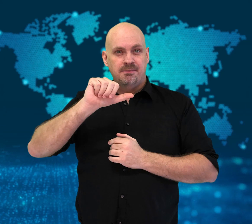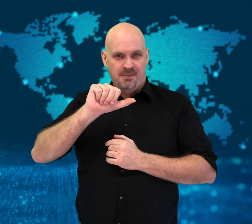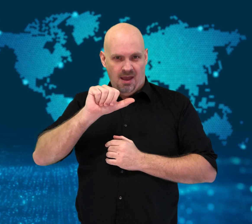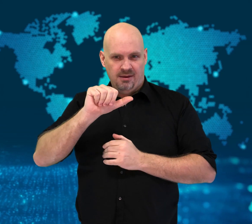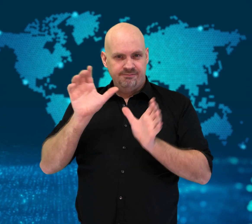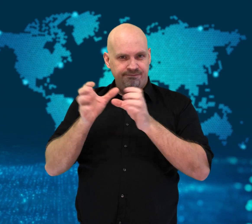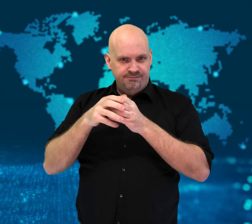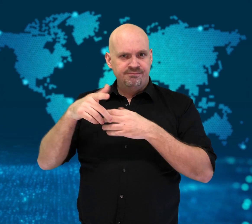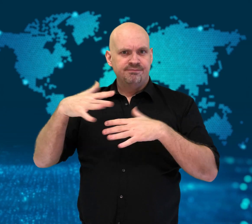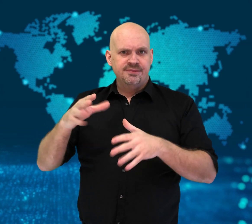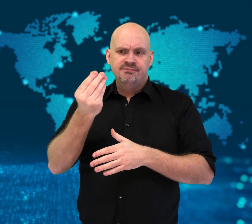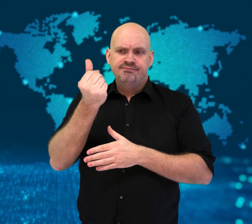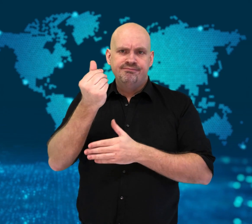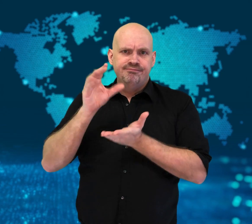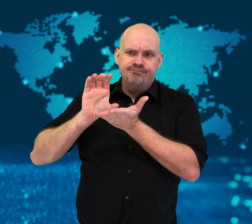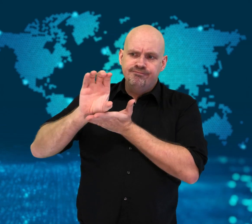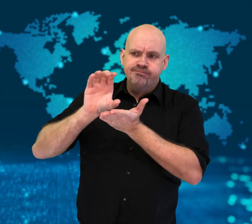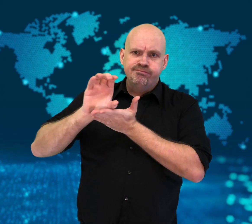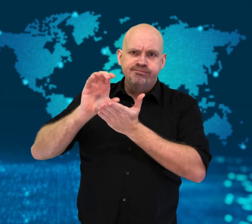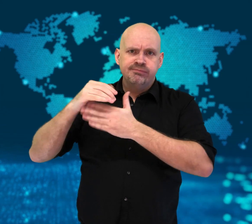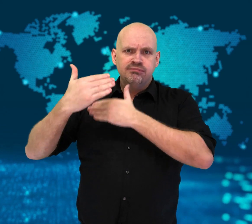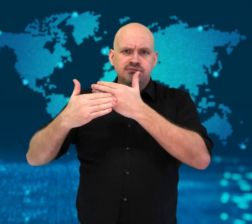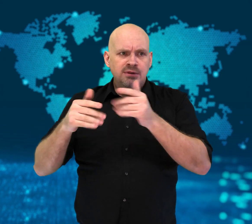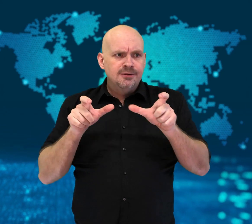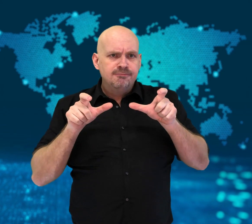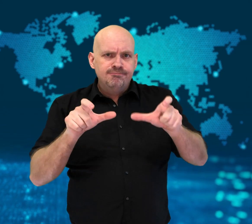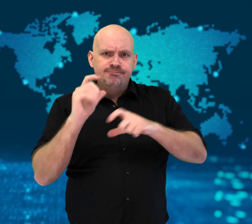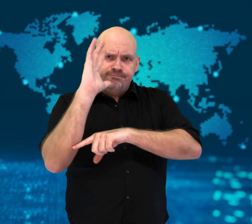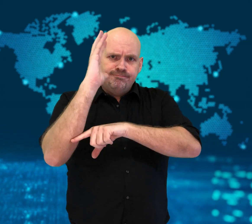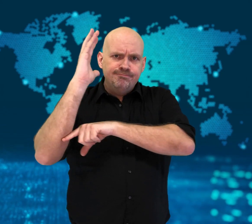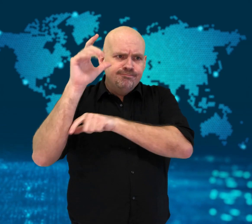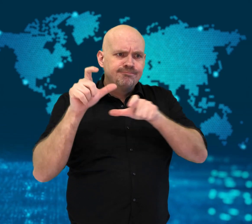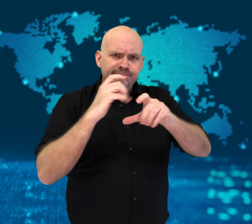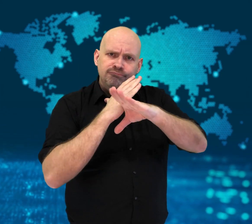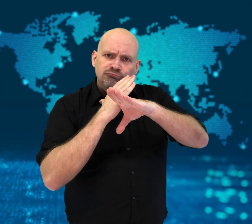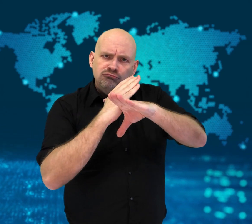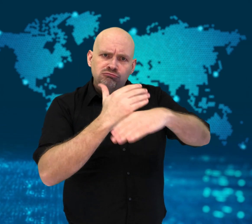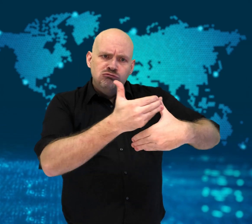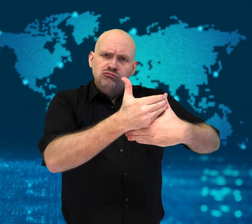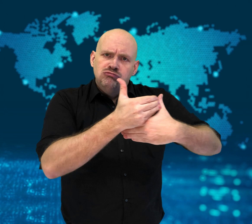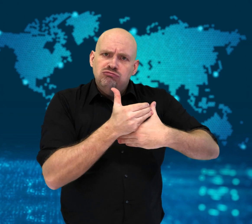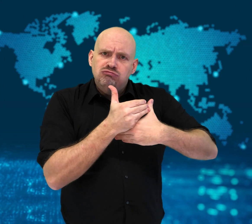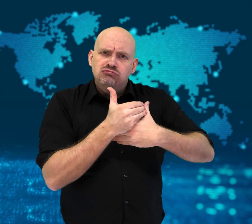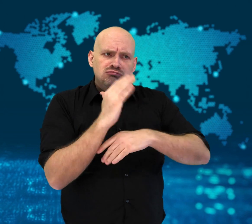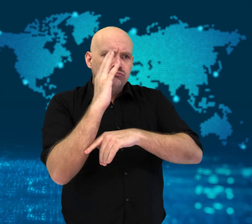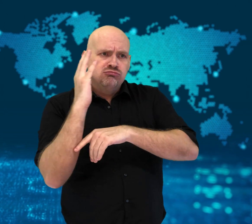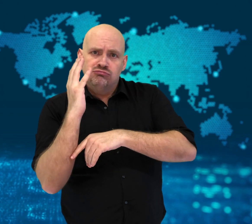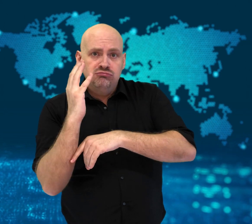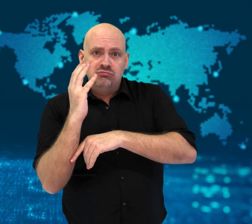the federal agency that regulates the Amazon Rainforest.